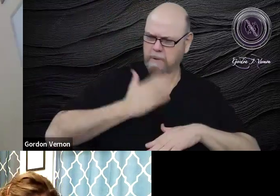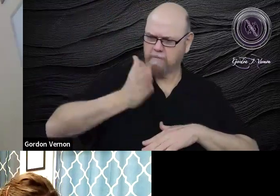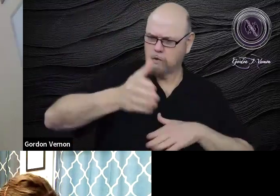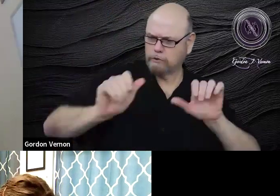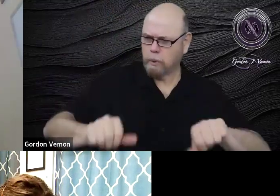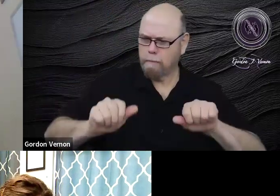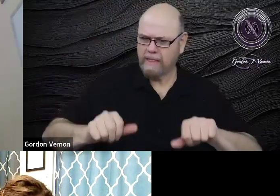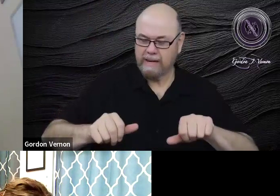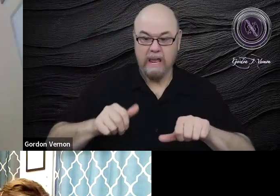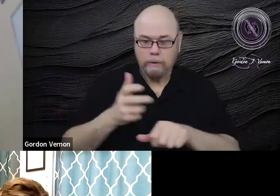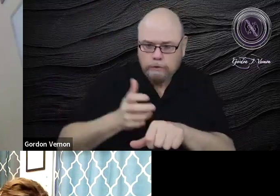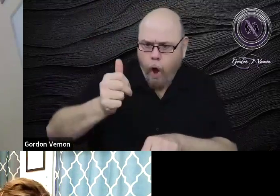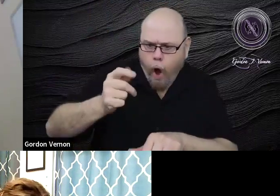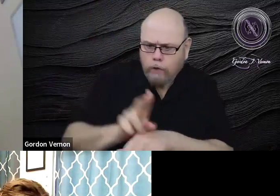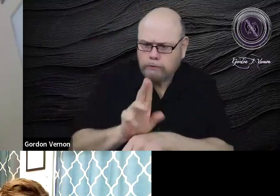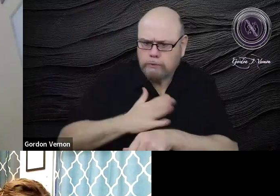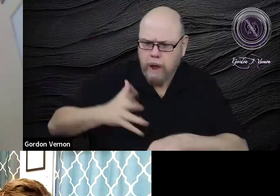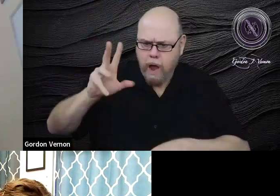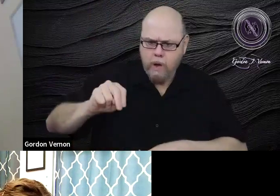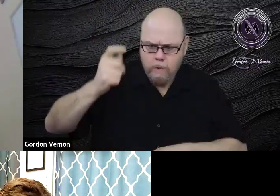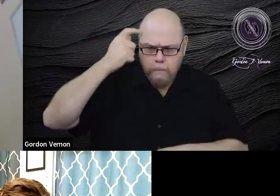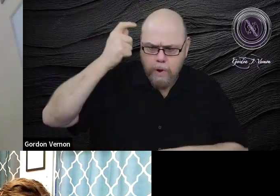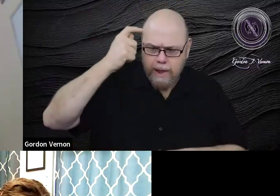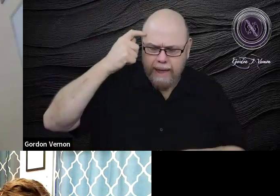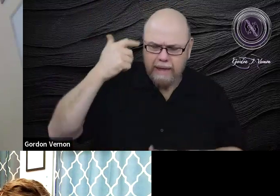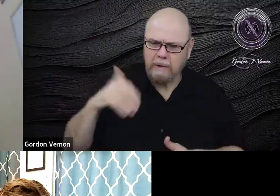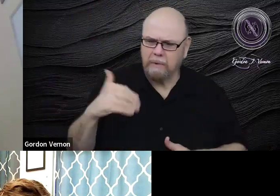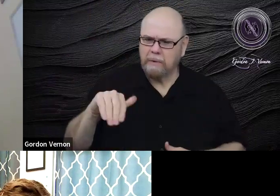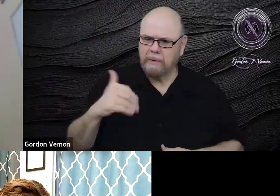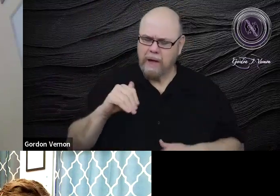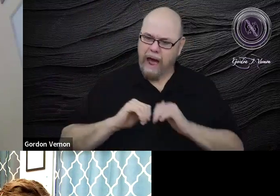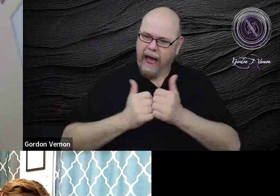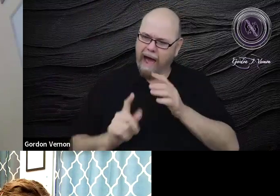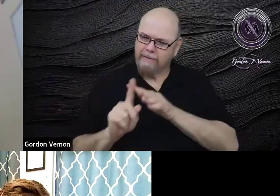That was a fascinating talk. And thank you to all the One World attendees.